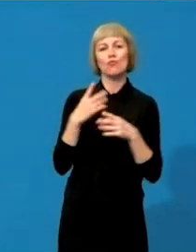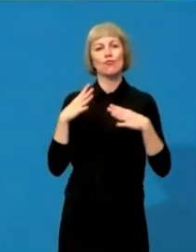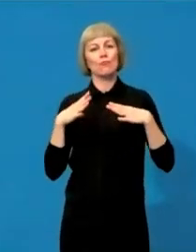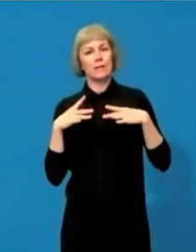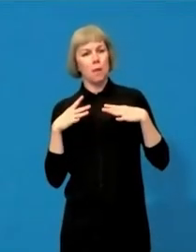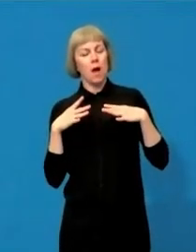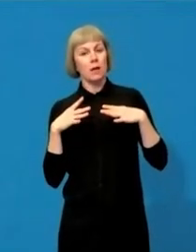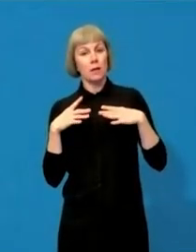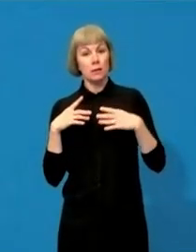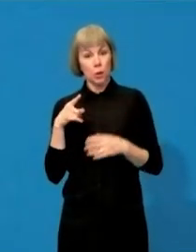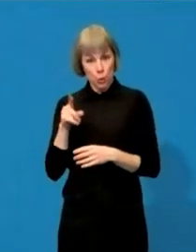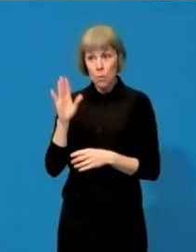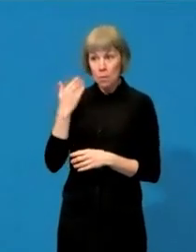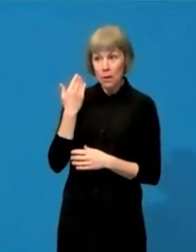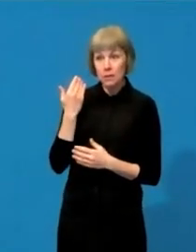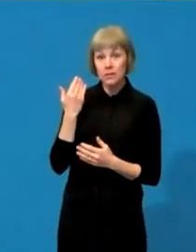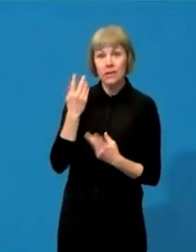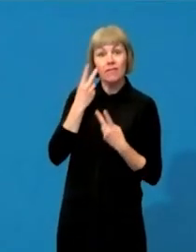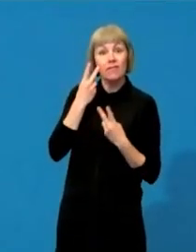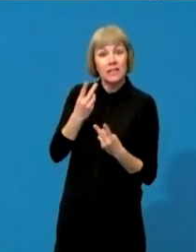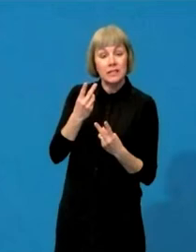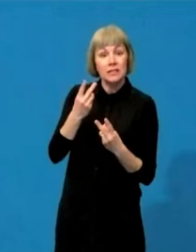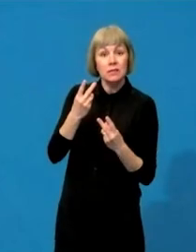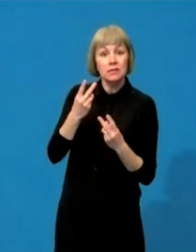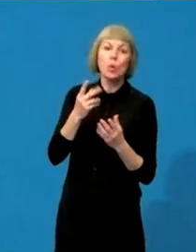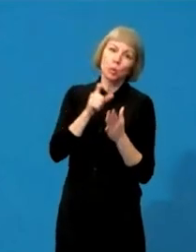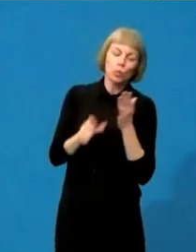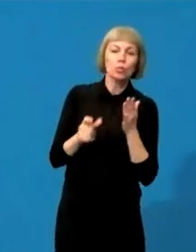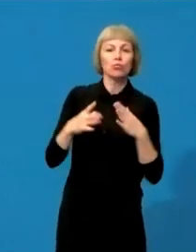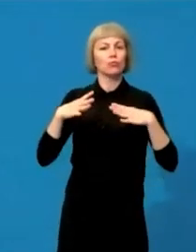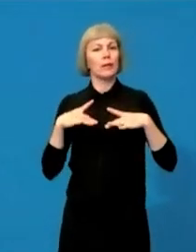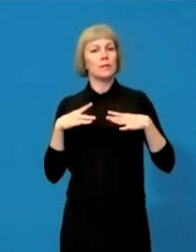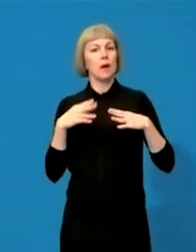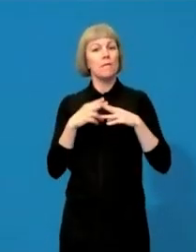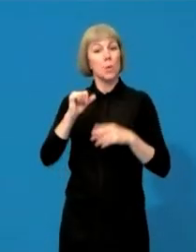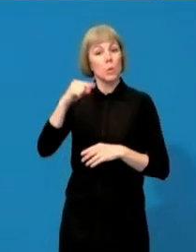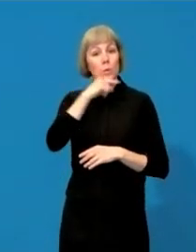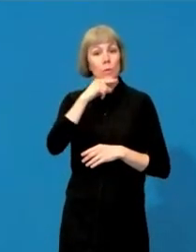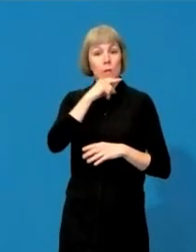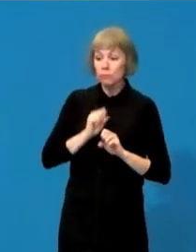Have you been able to access respite for Bubbaboy? That's another thing.